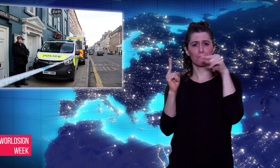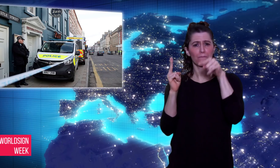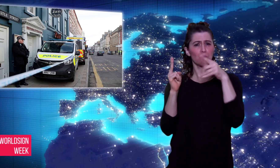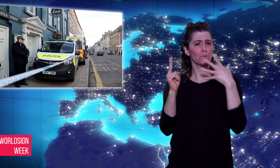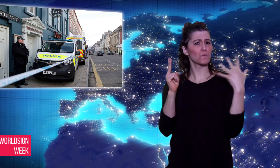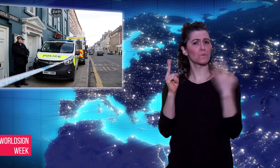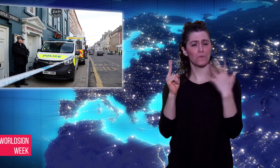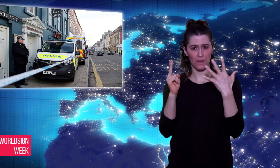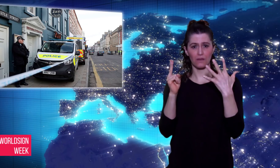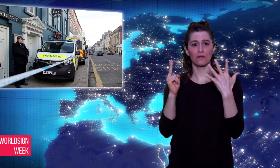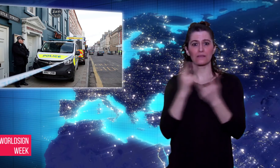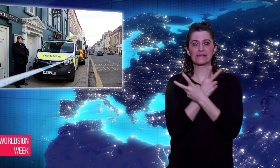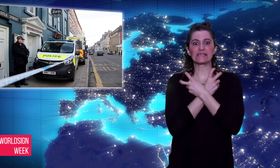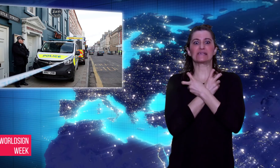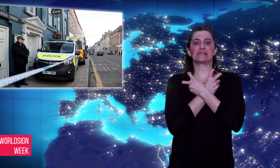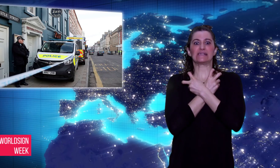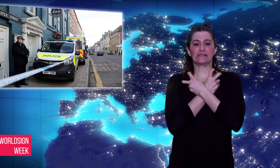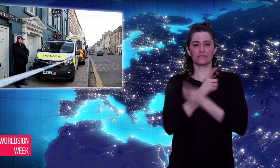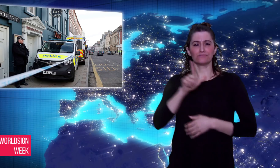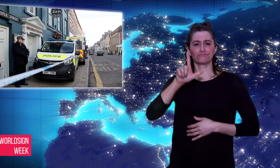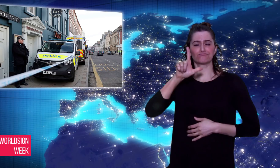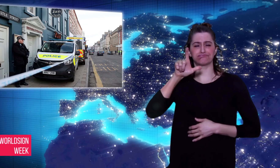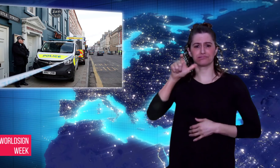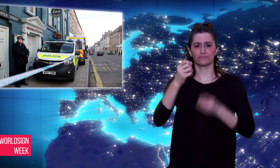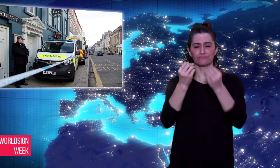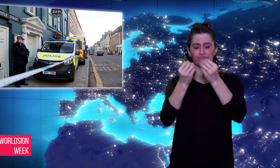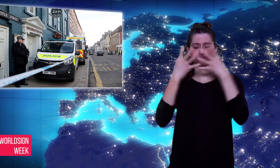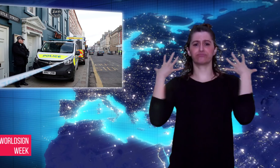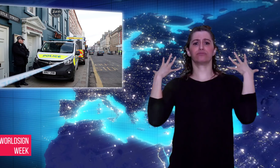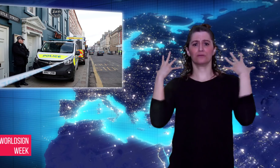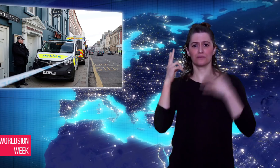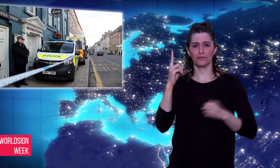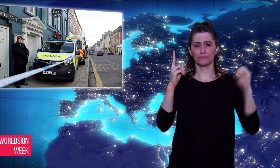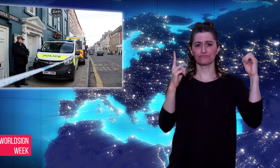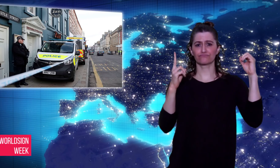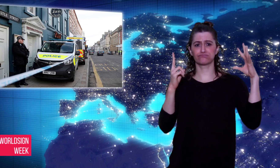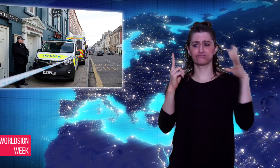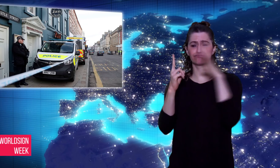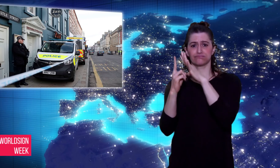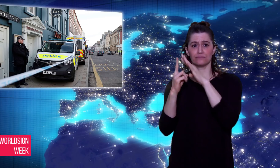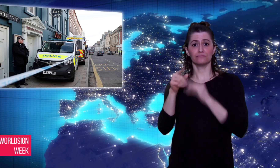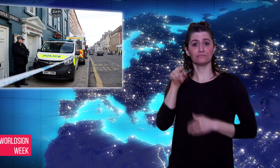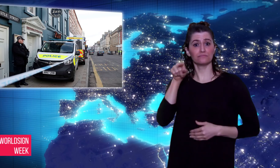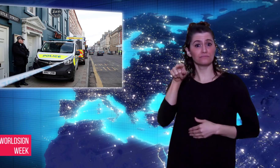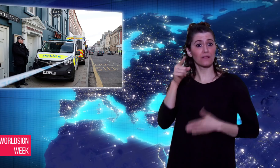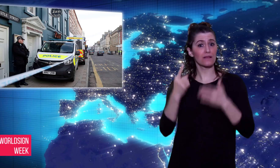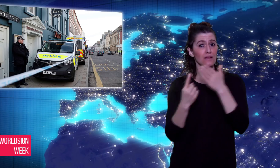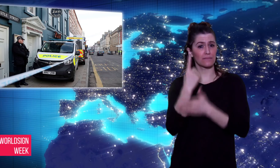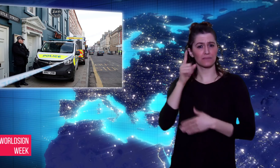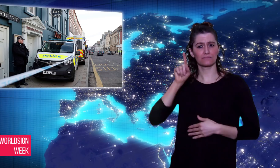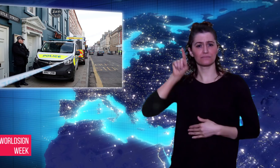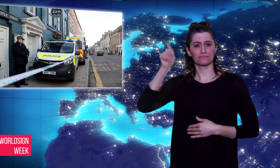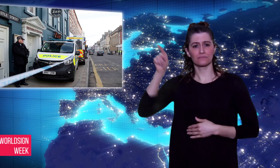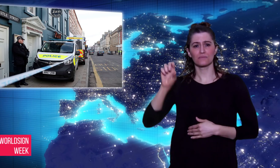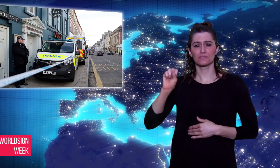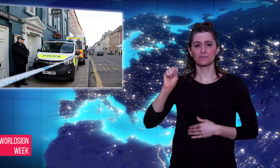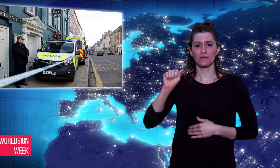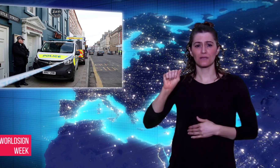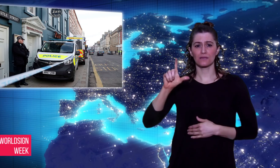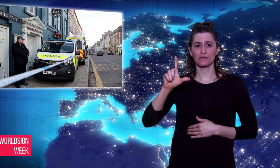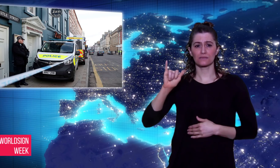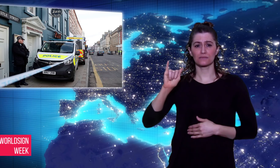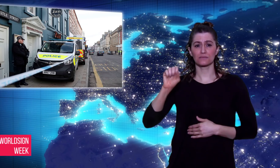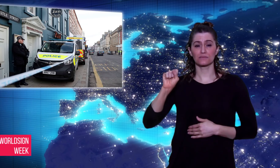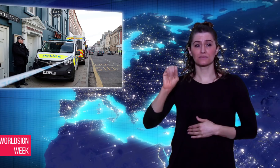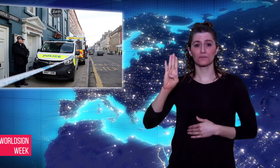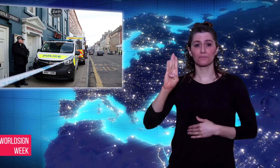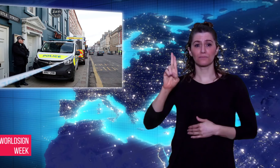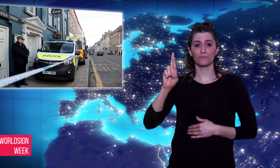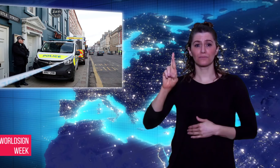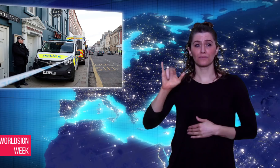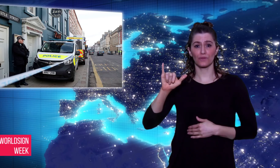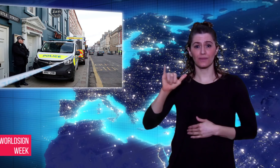poison, in Salisbury, England. They